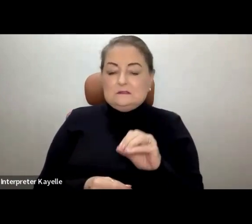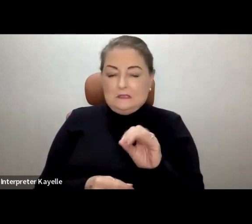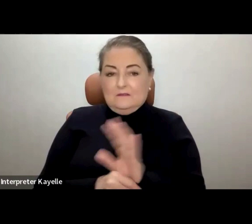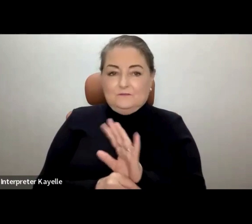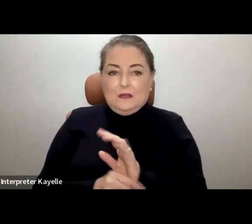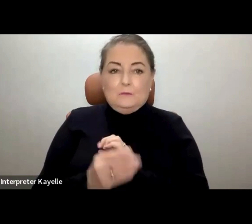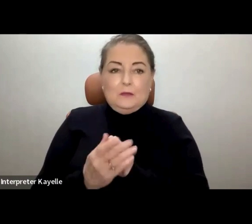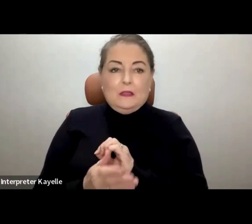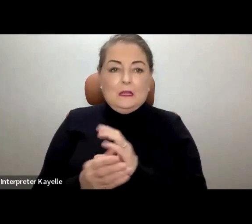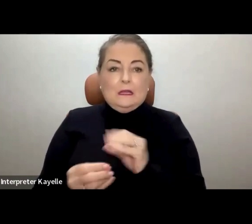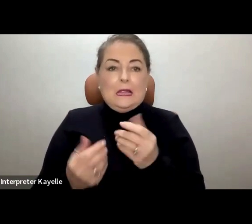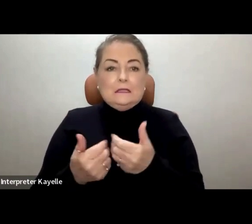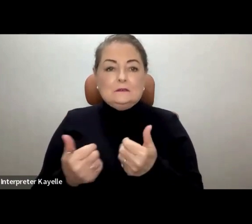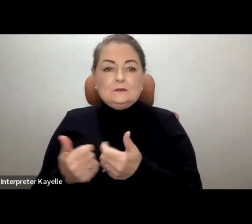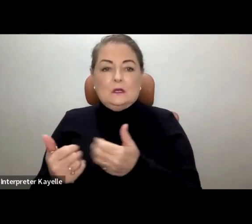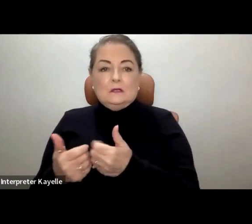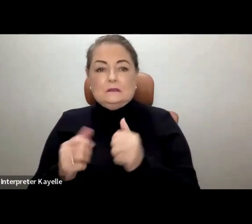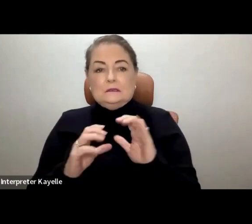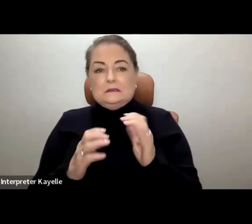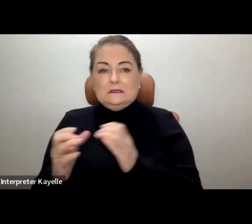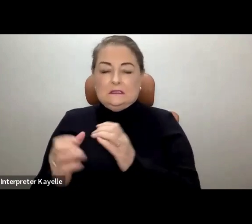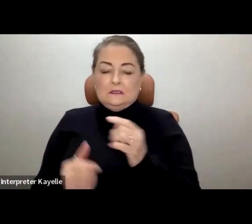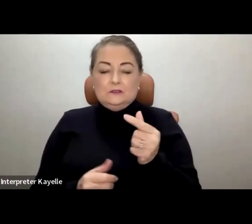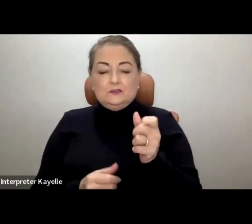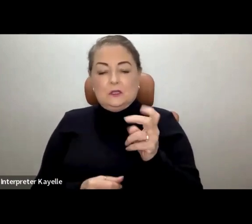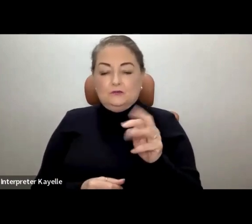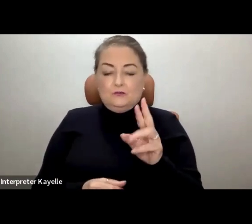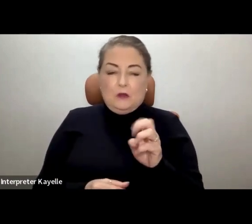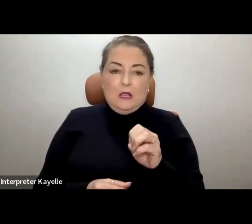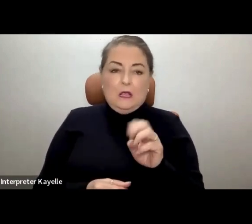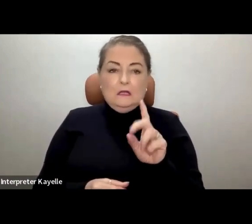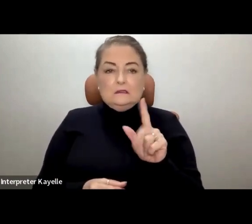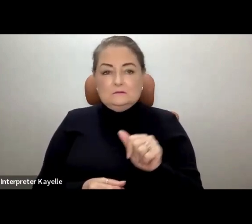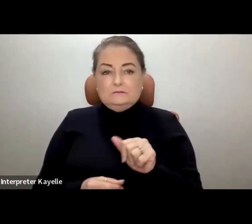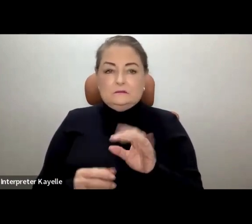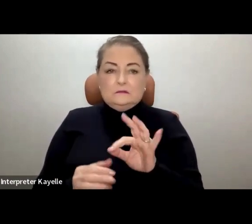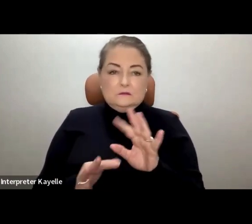could sort by category, genre disability, and really find